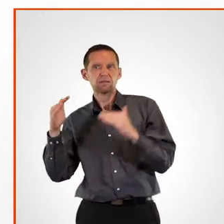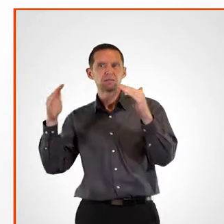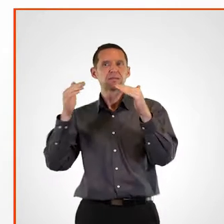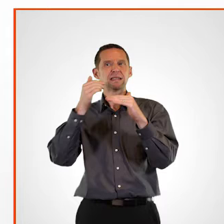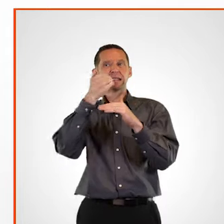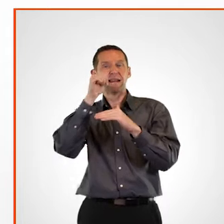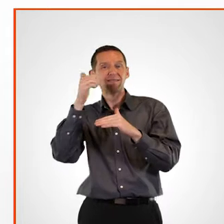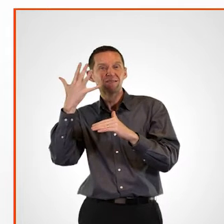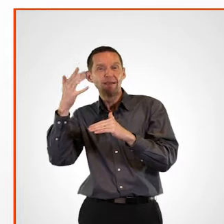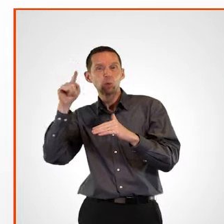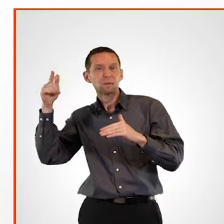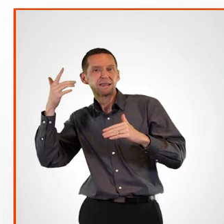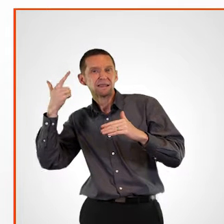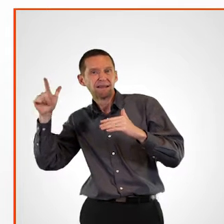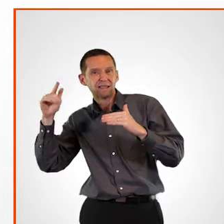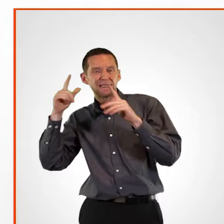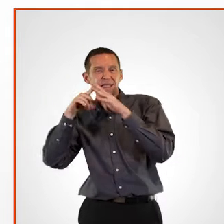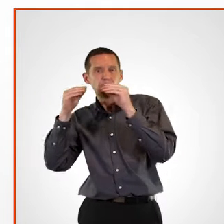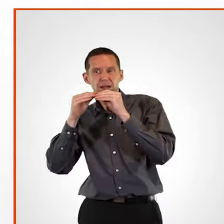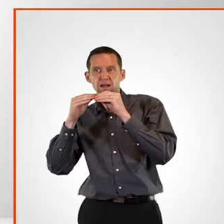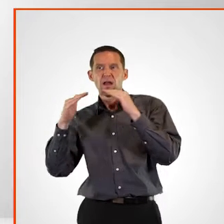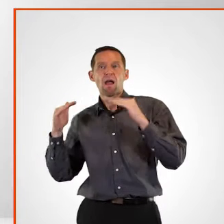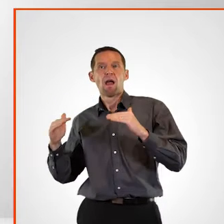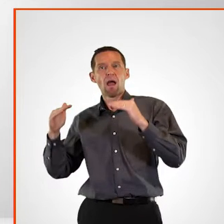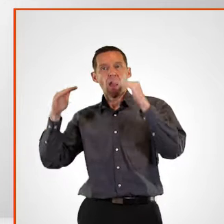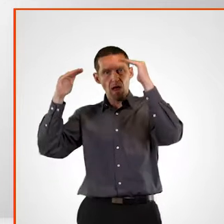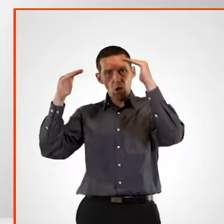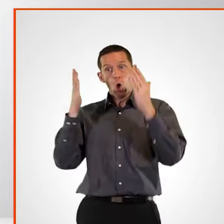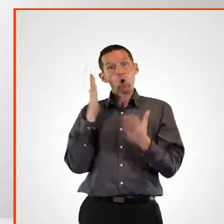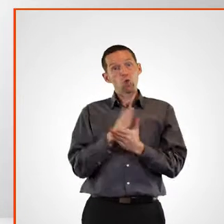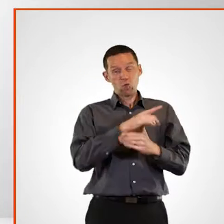So, I mean, the message there was that people really aren't sure,